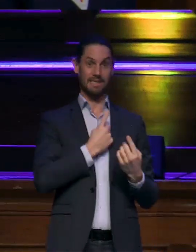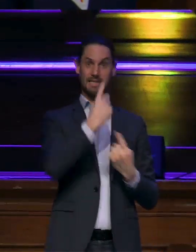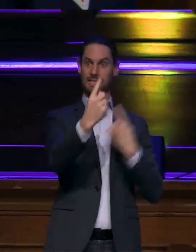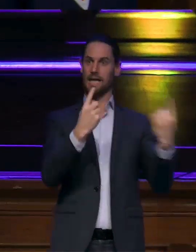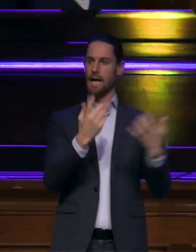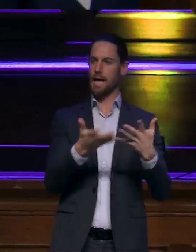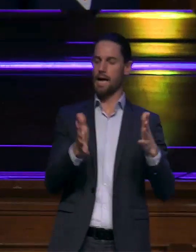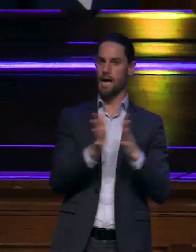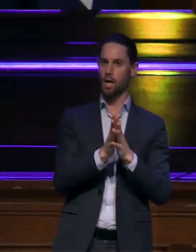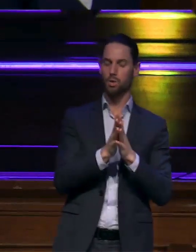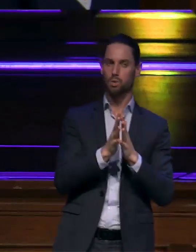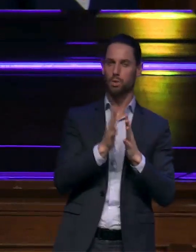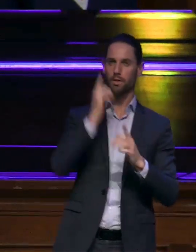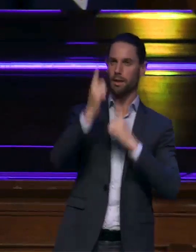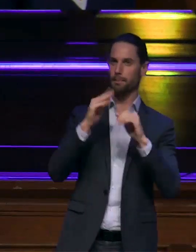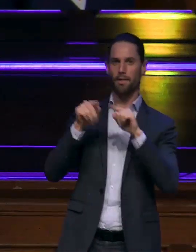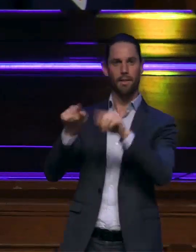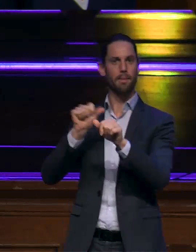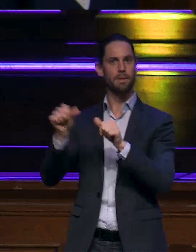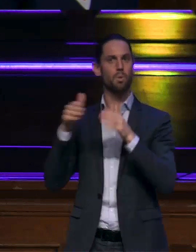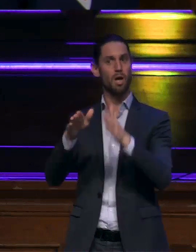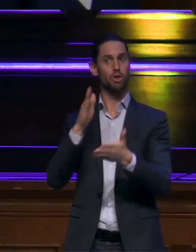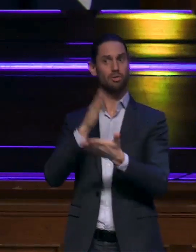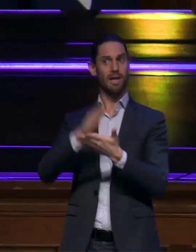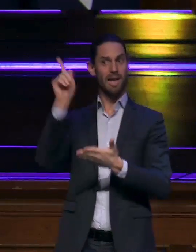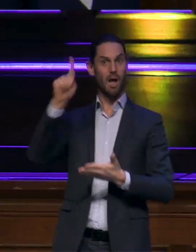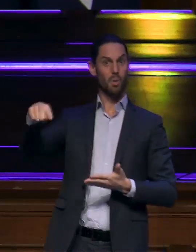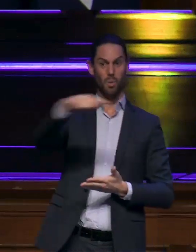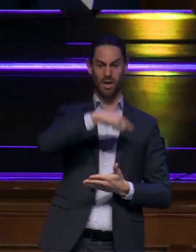period that we're in right now but we really are in a very strange retreat